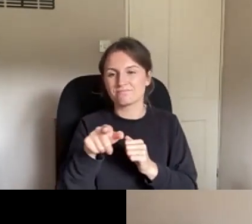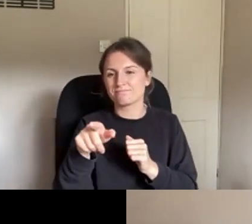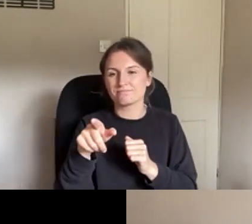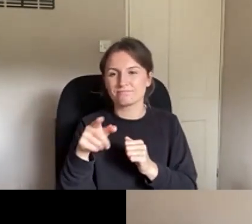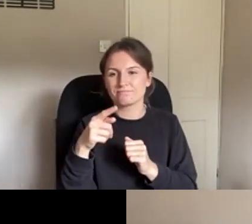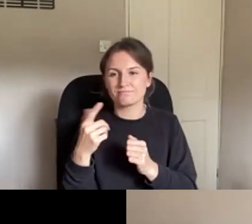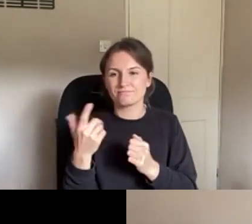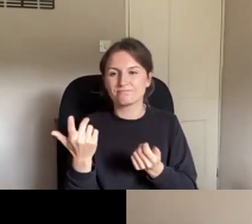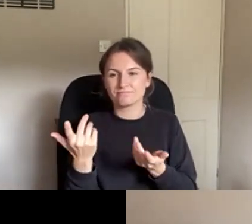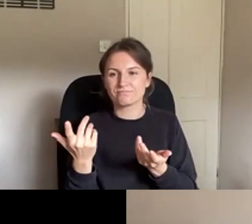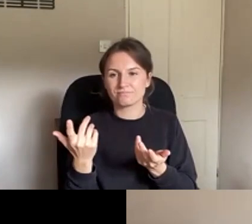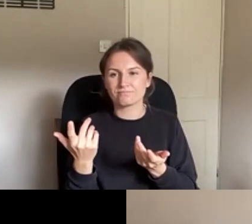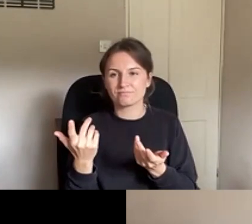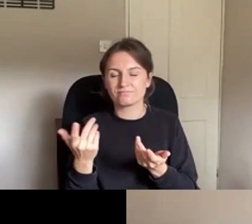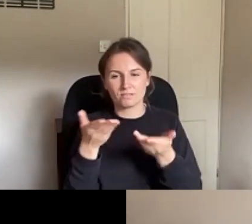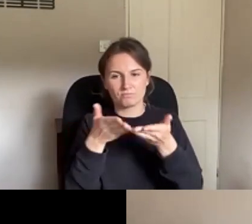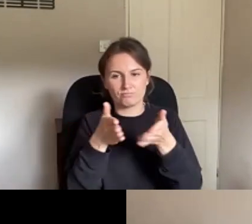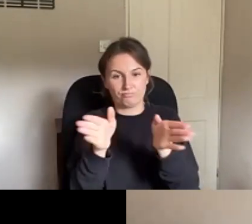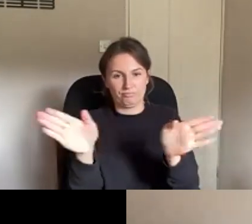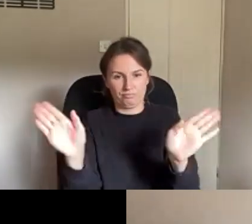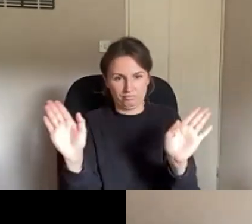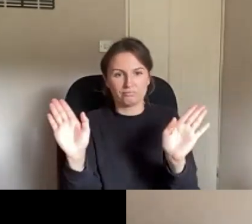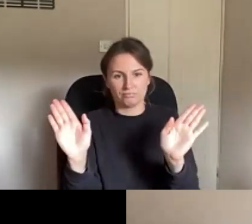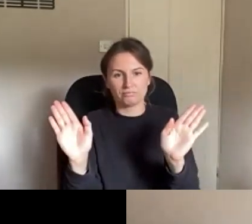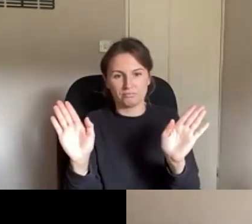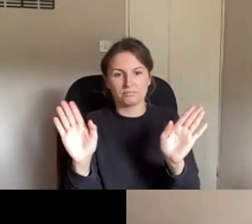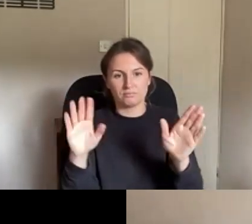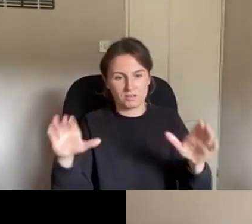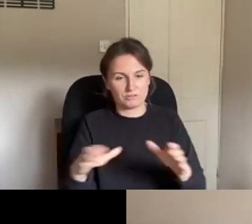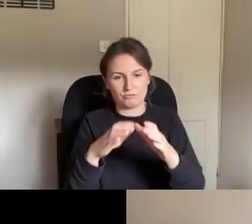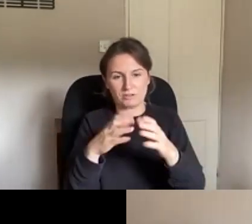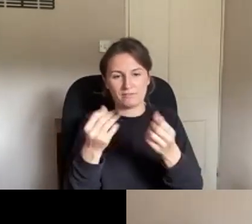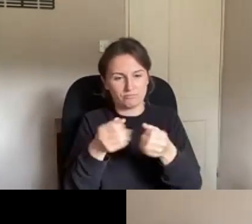It's quite a wide-ranging category, I'll be honest. We get lots of different types of content,